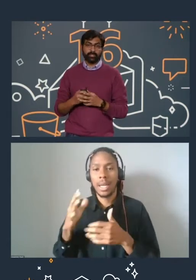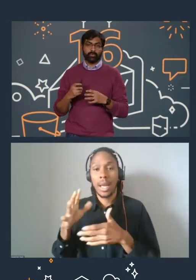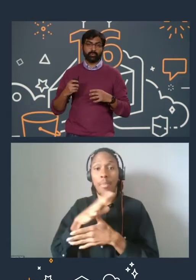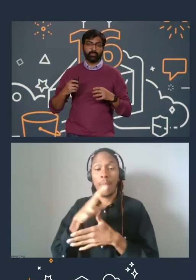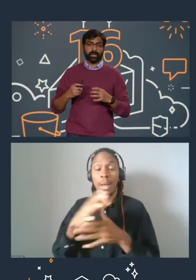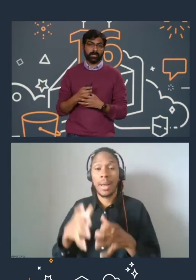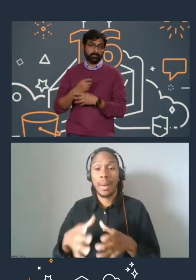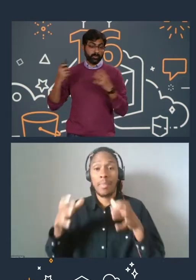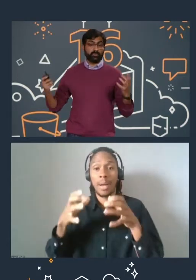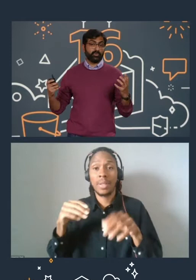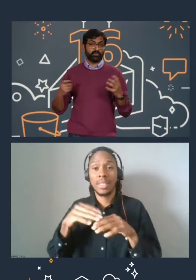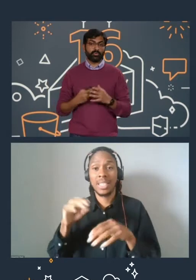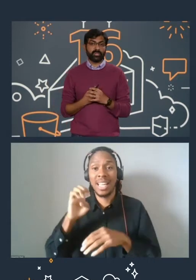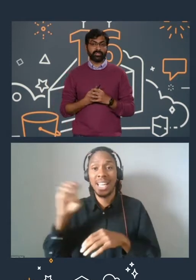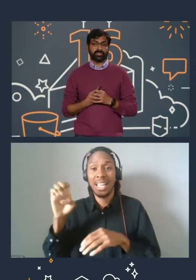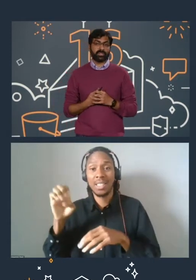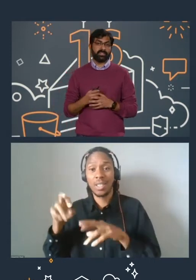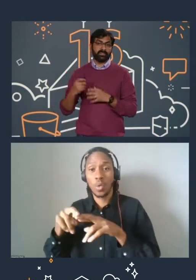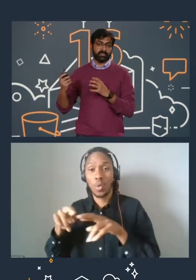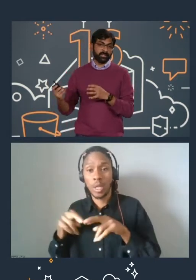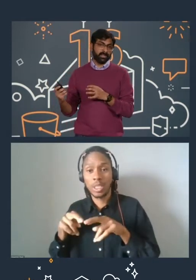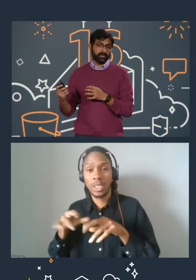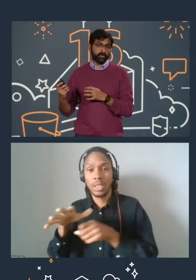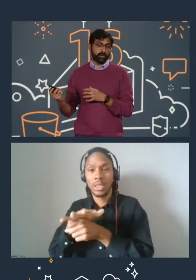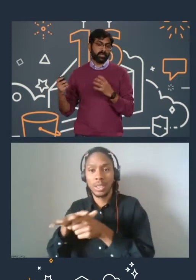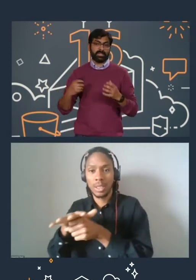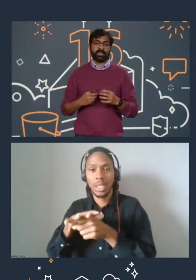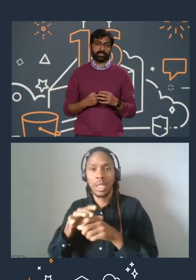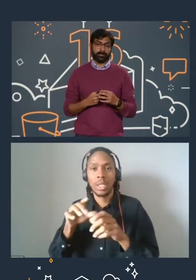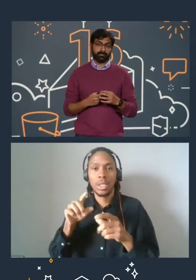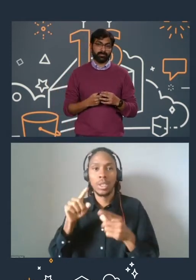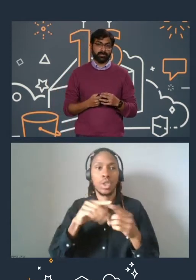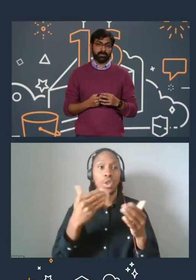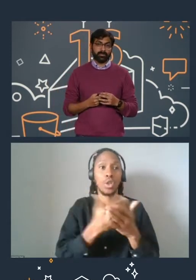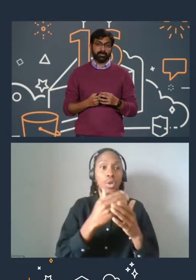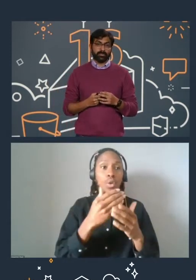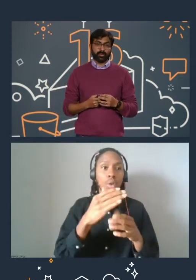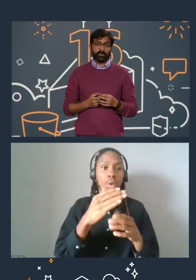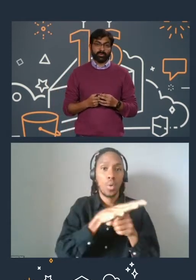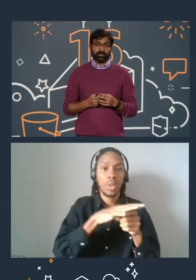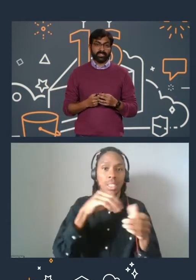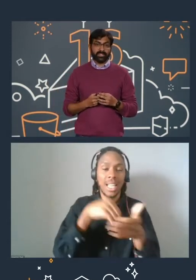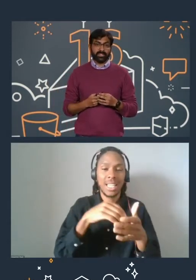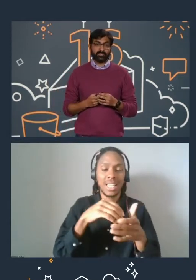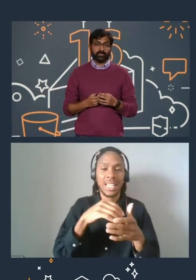to two new regions in Europe and Asia. So the first thing they can do